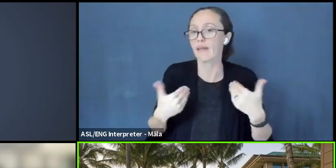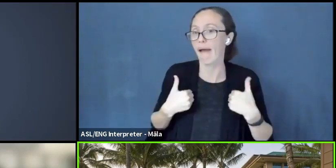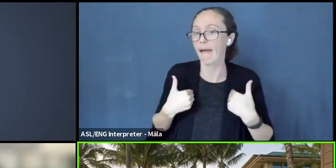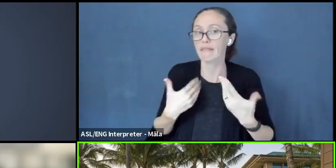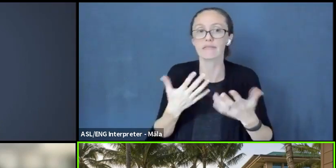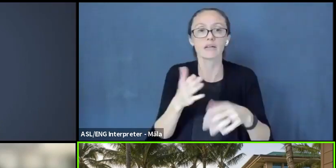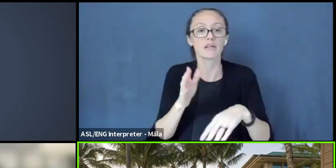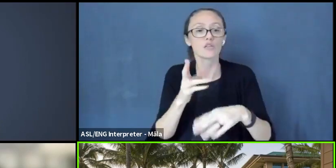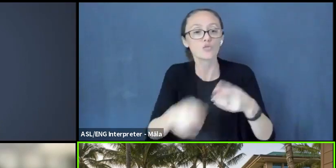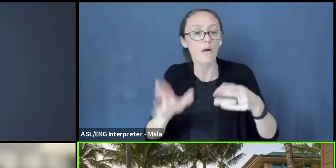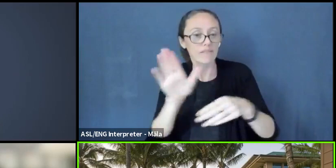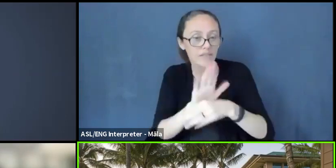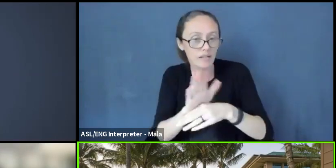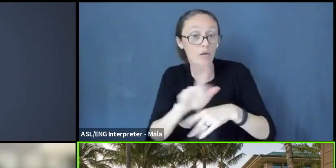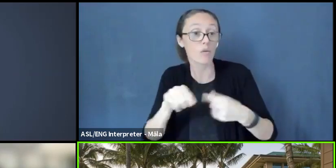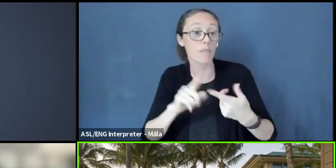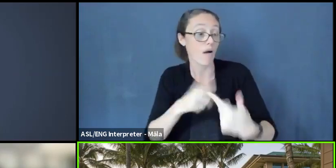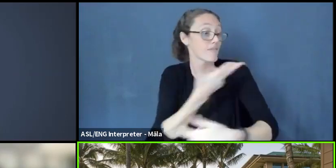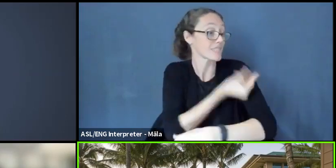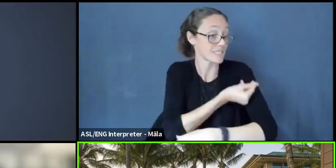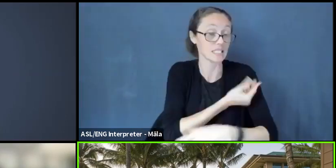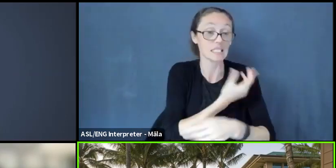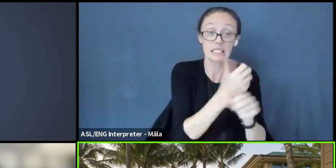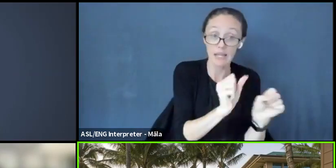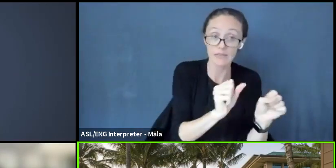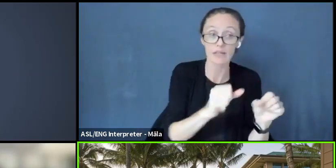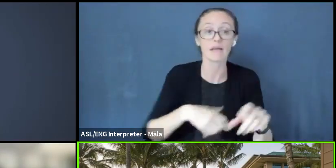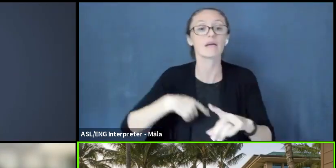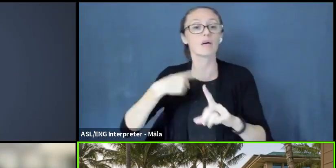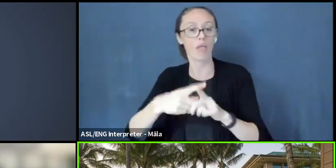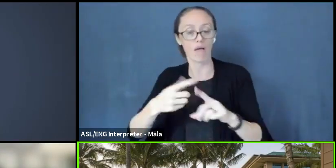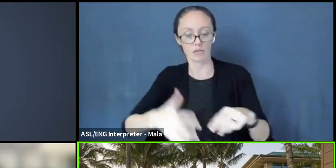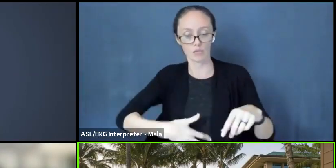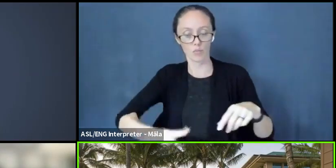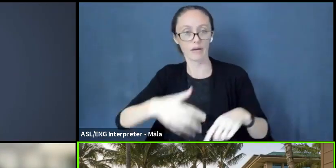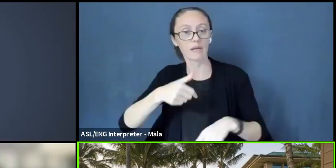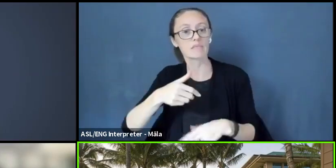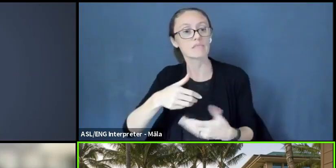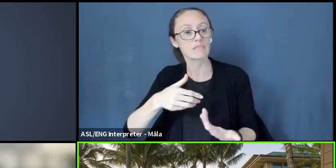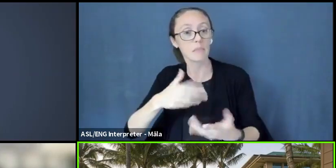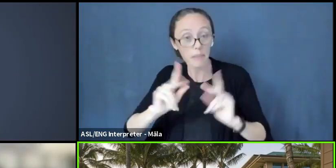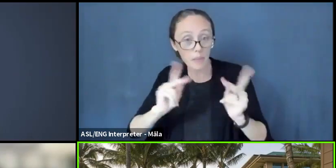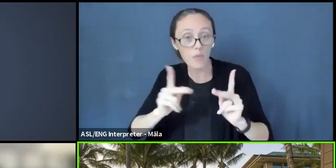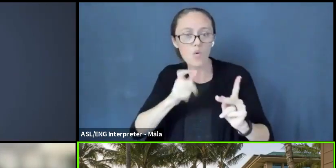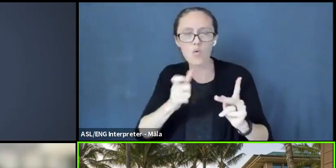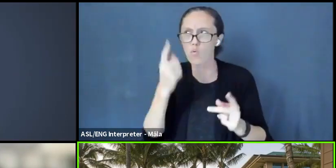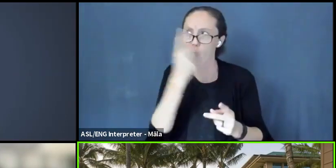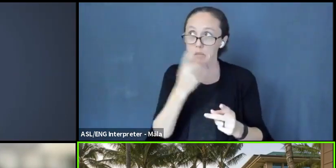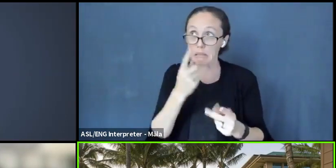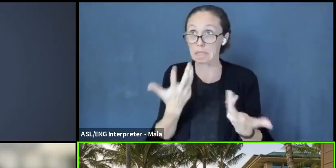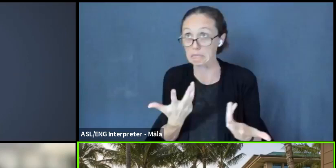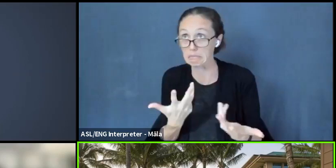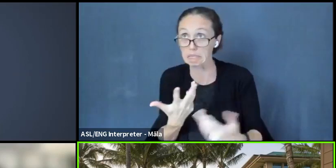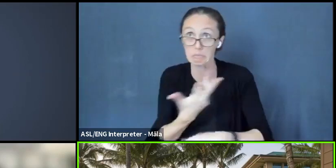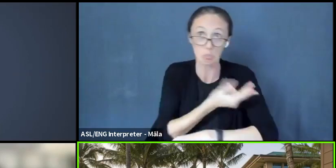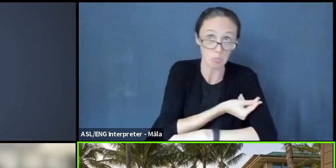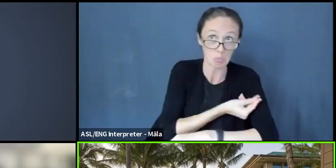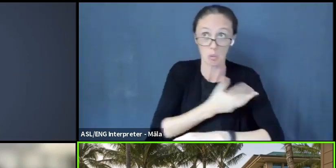And then about vaccine safety in pregnant. You know, pregnant people or people who are wondering about fertility.